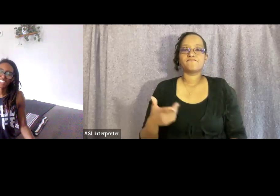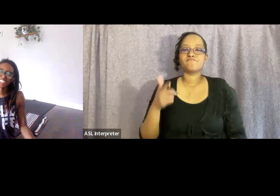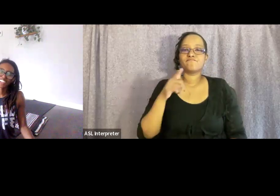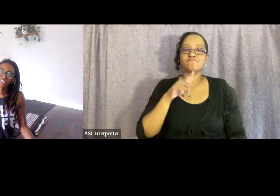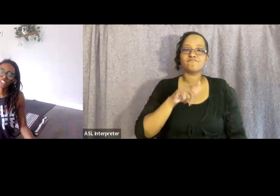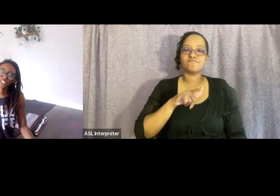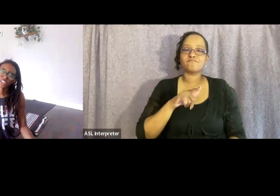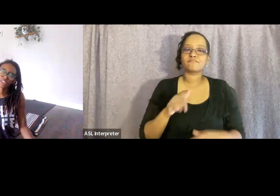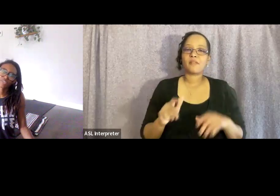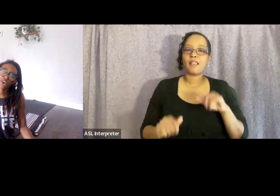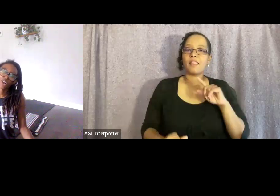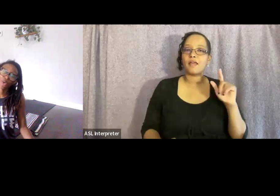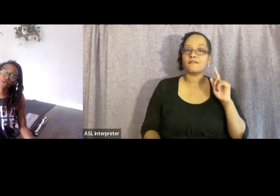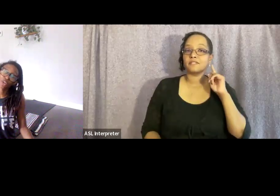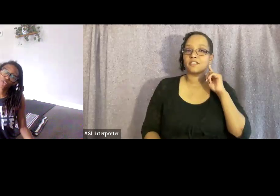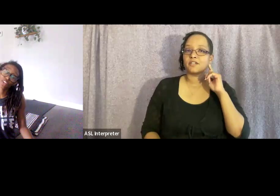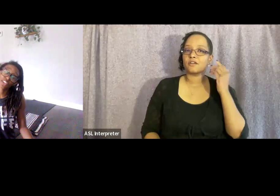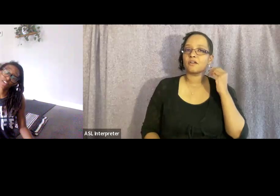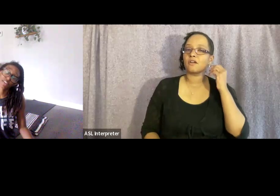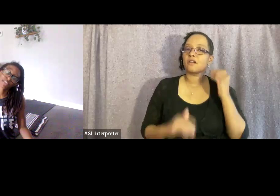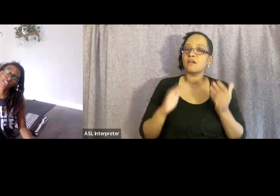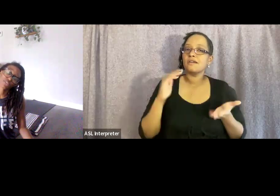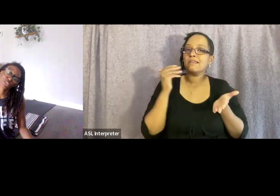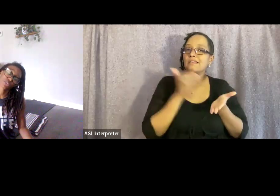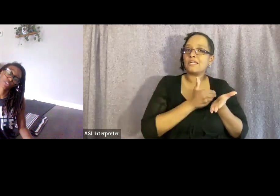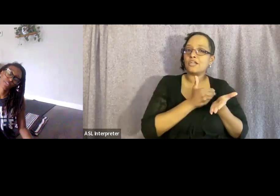so let the left ear fall on or near the left shoulder,